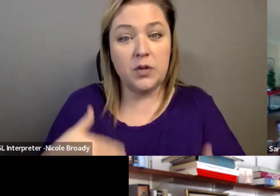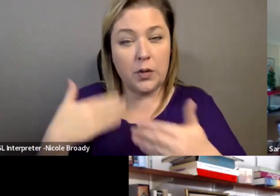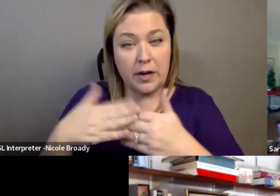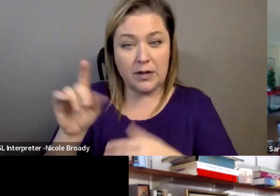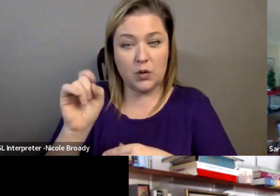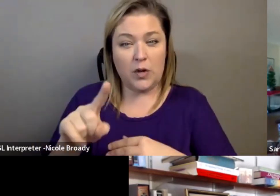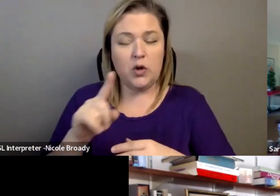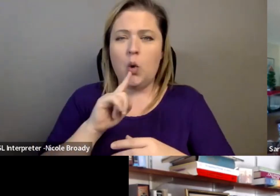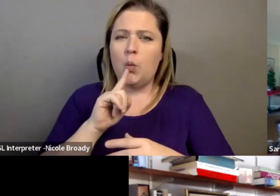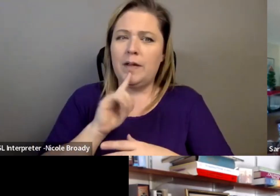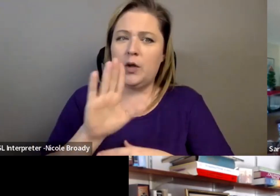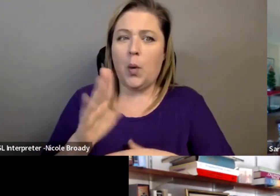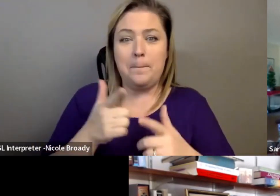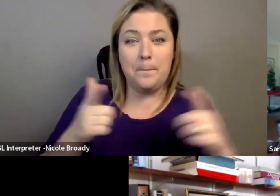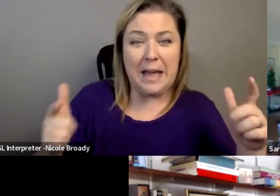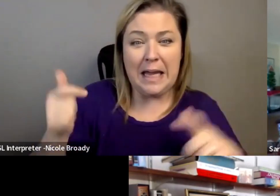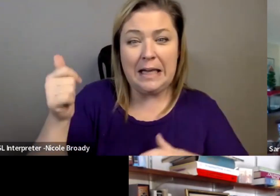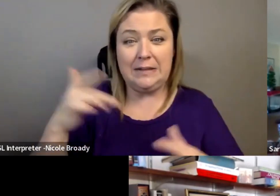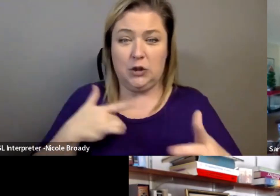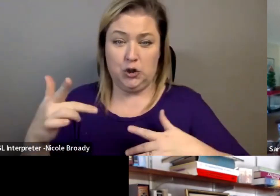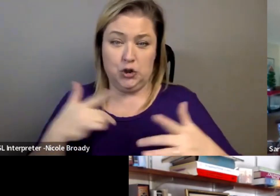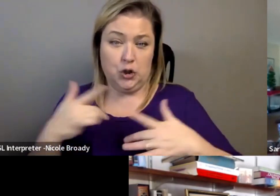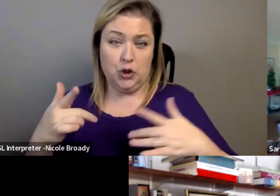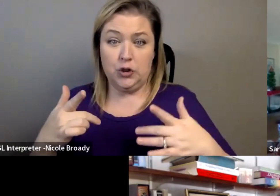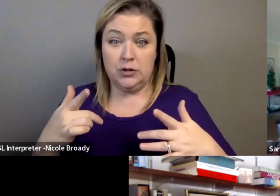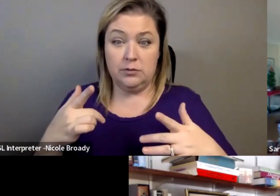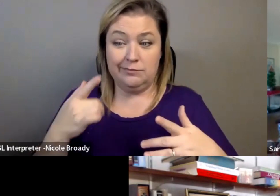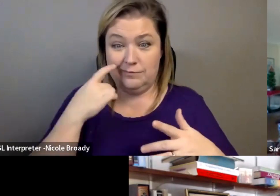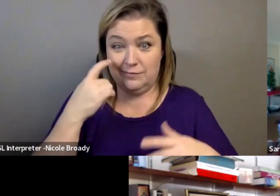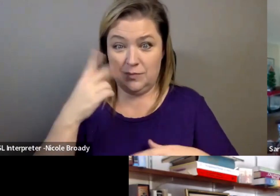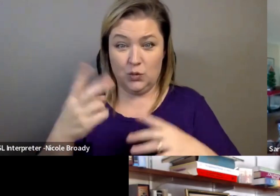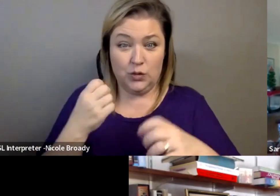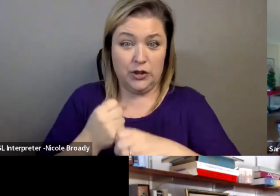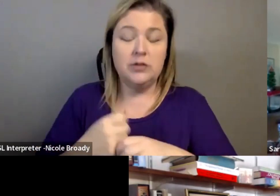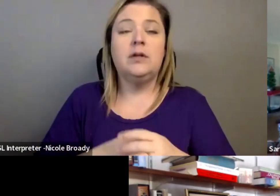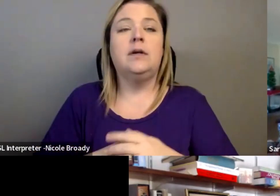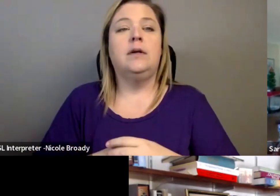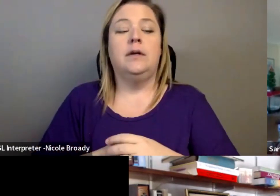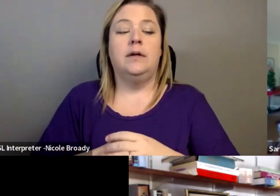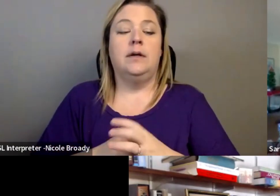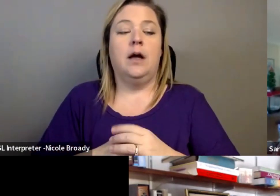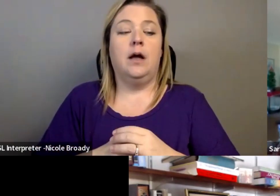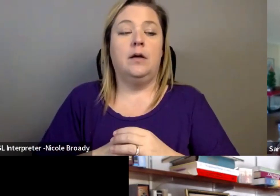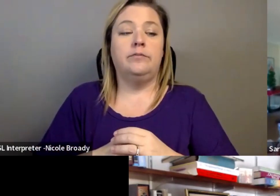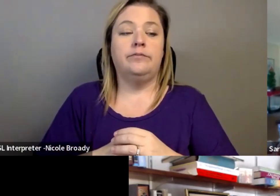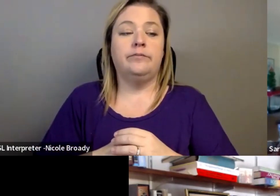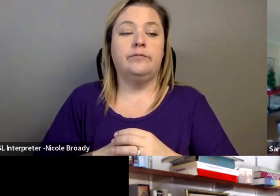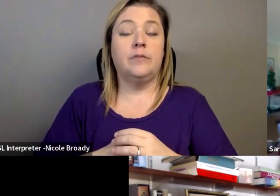biggest concerns you've had in this period? Sarah Blahovec: Yeah. So how, honestly, I wanted to leave more time for this question, then